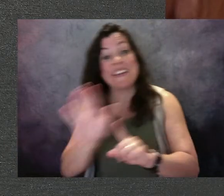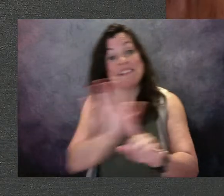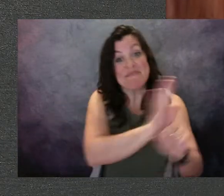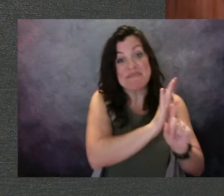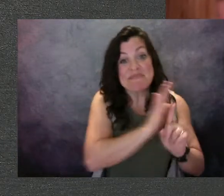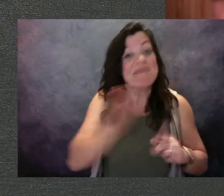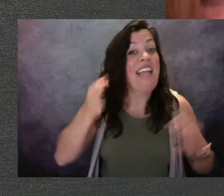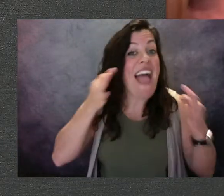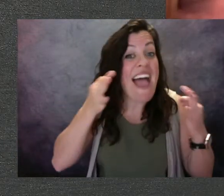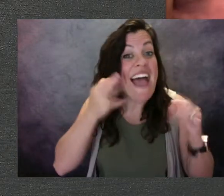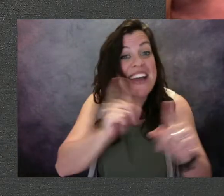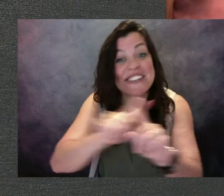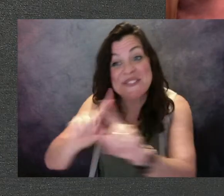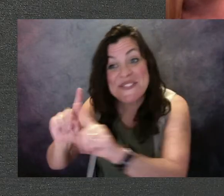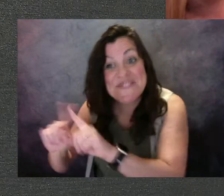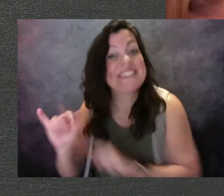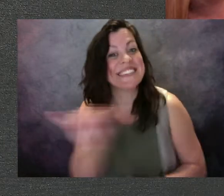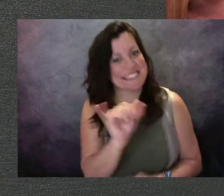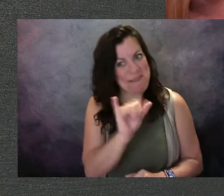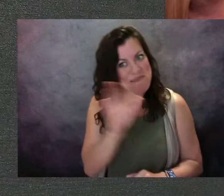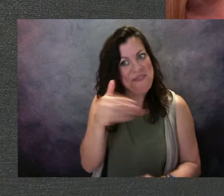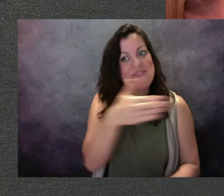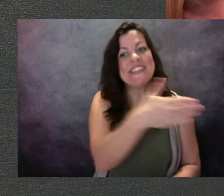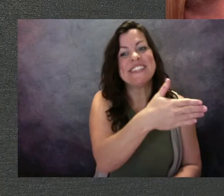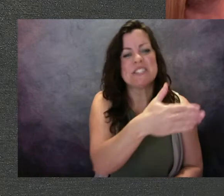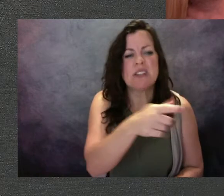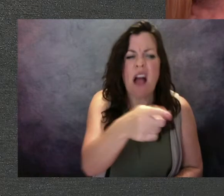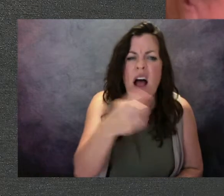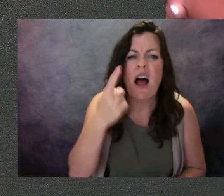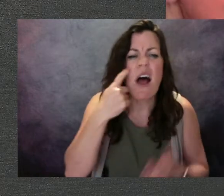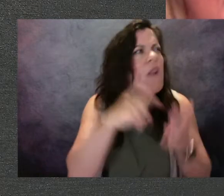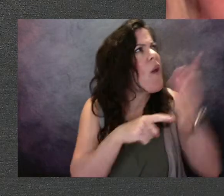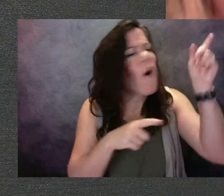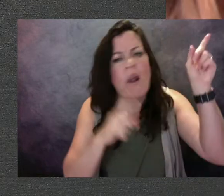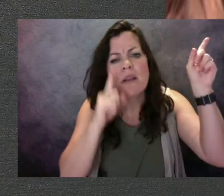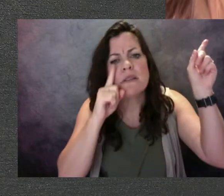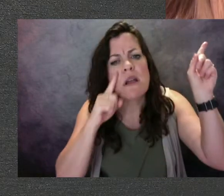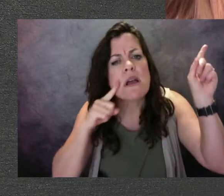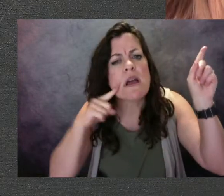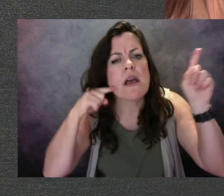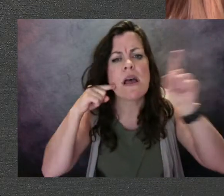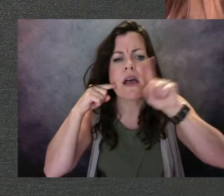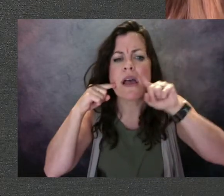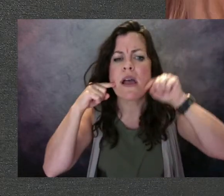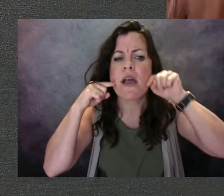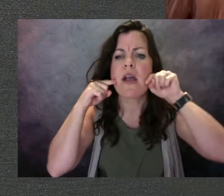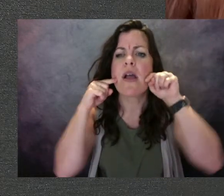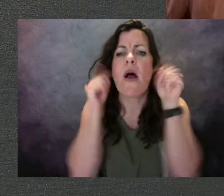And the last part on this fish is this round thing right here. And that's called a gill,